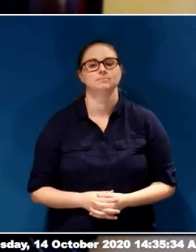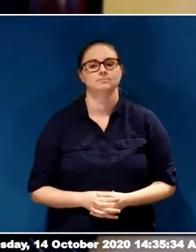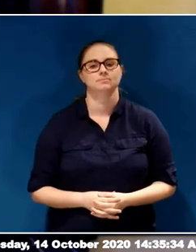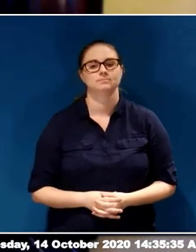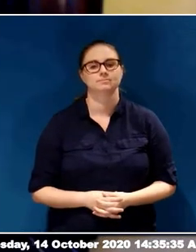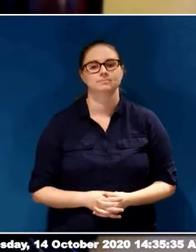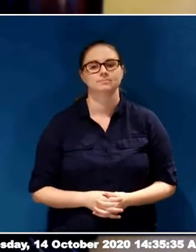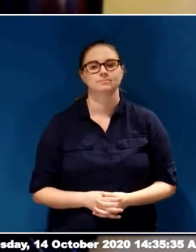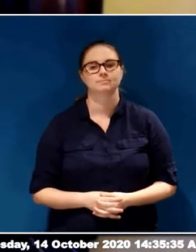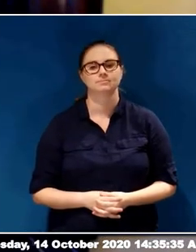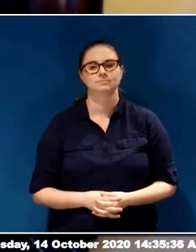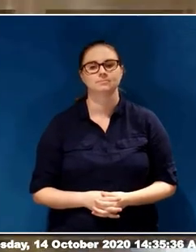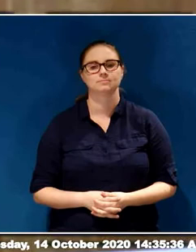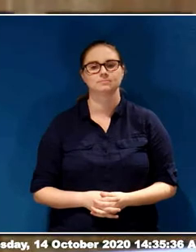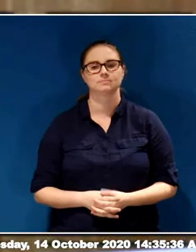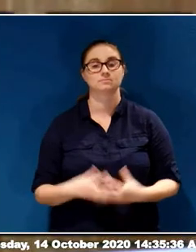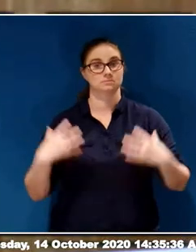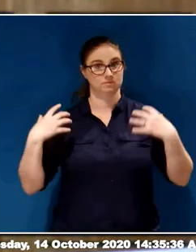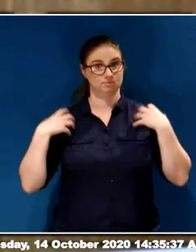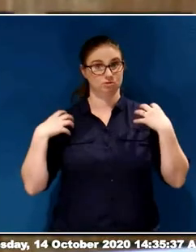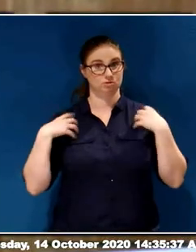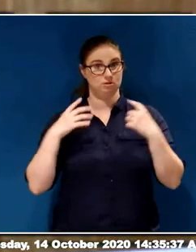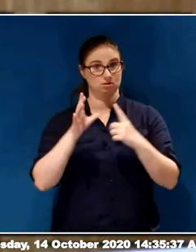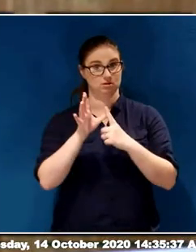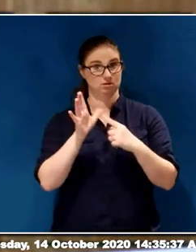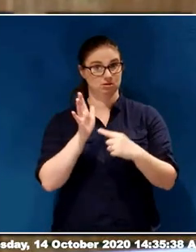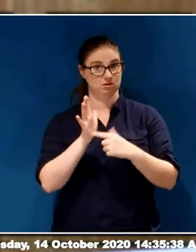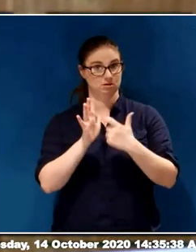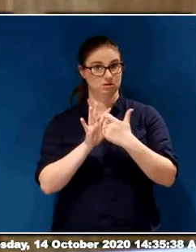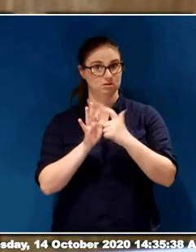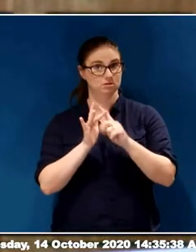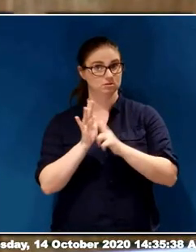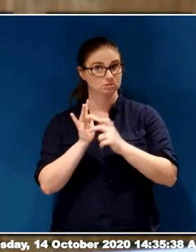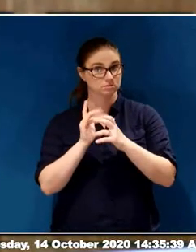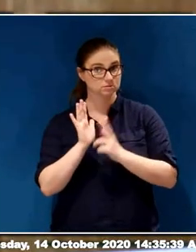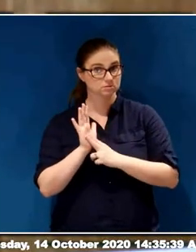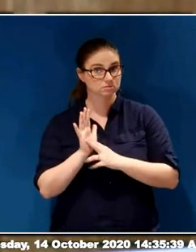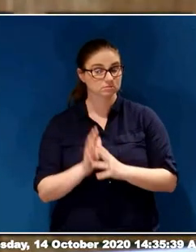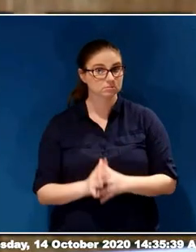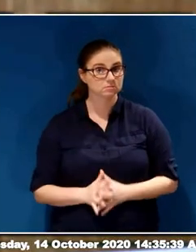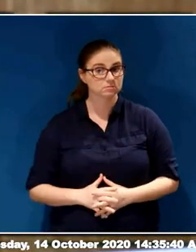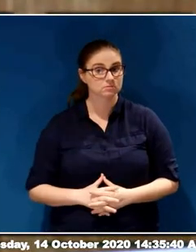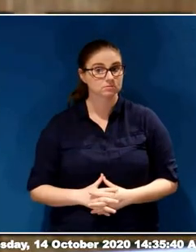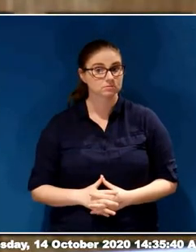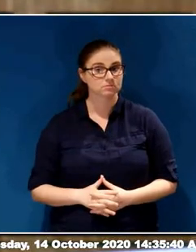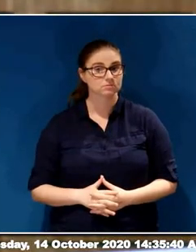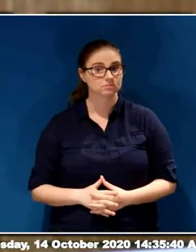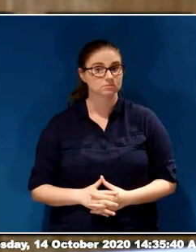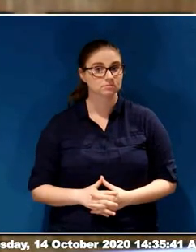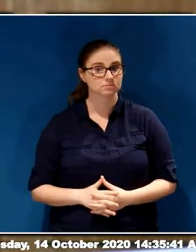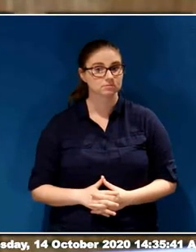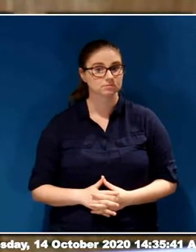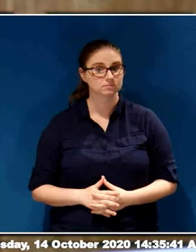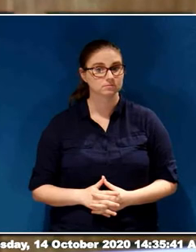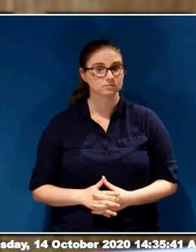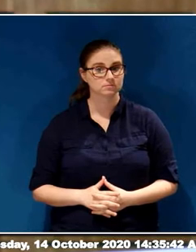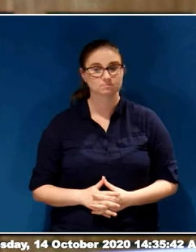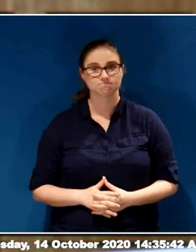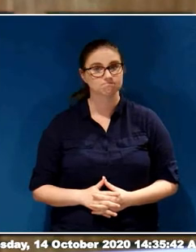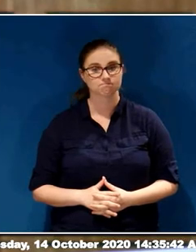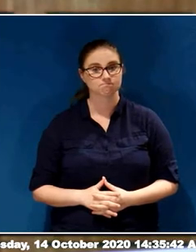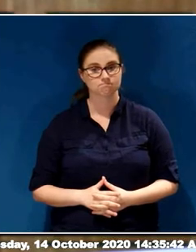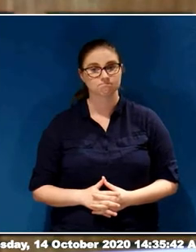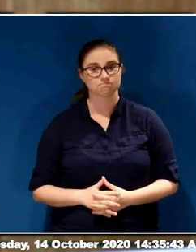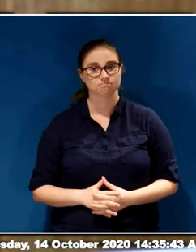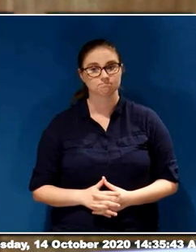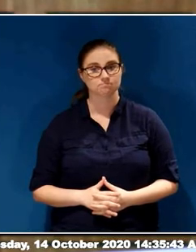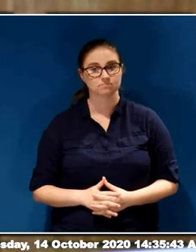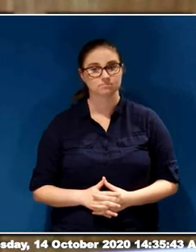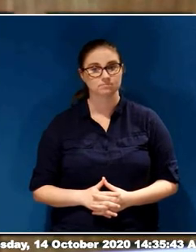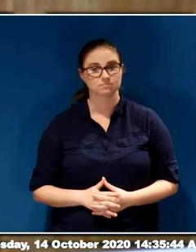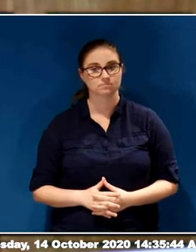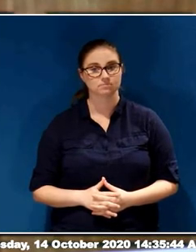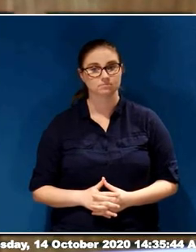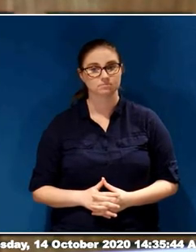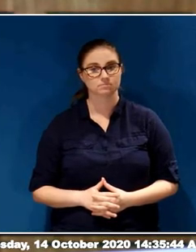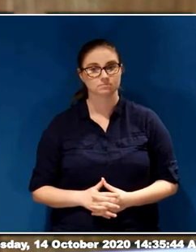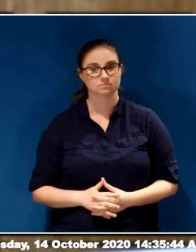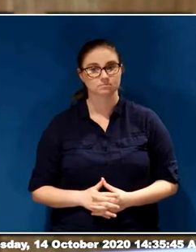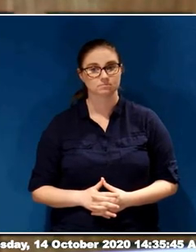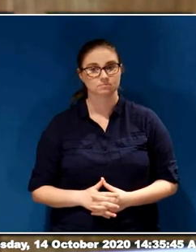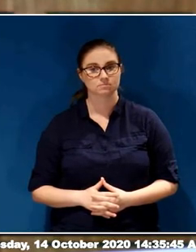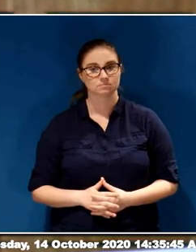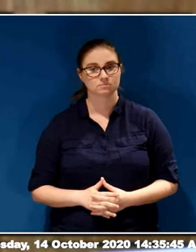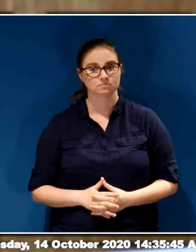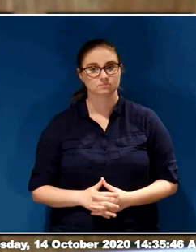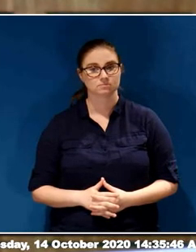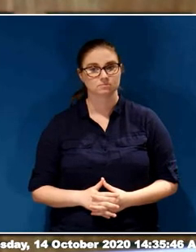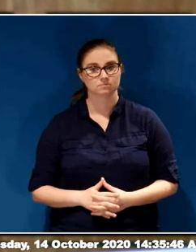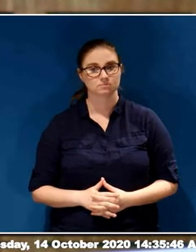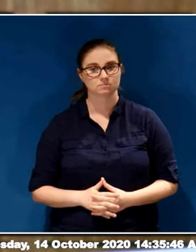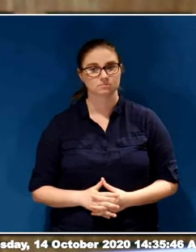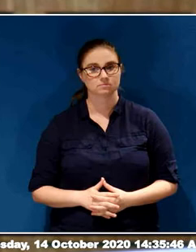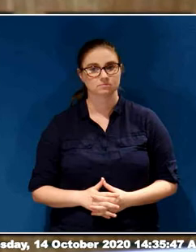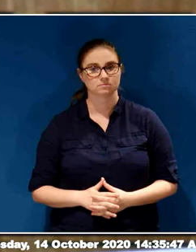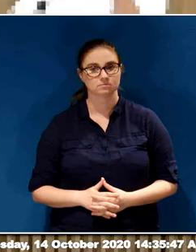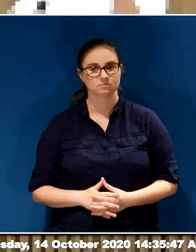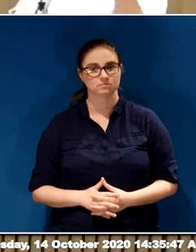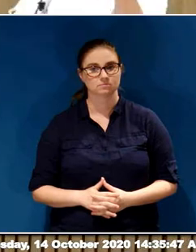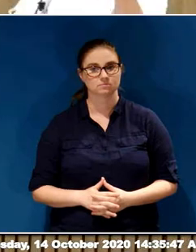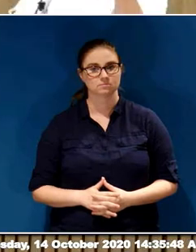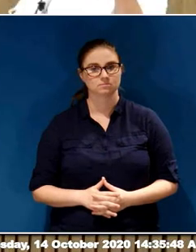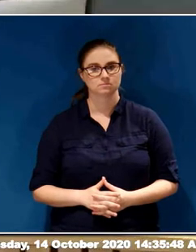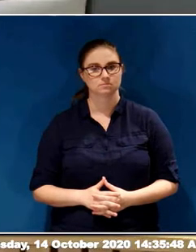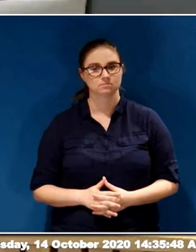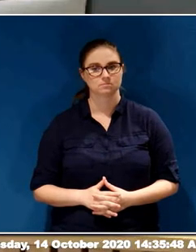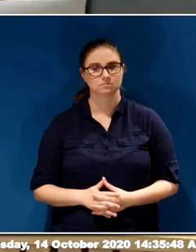With those examples you give from Kansas and